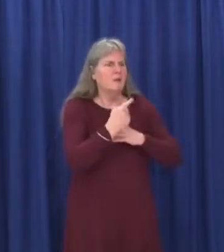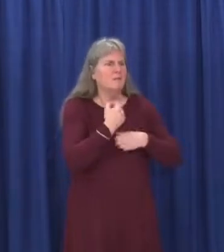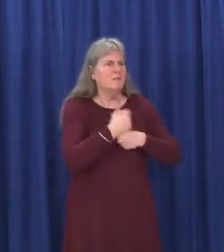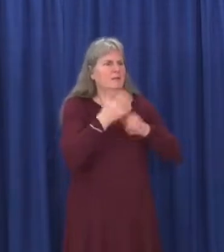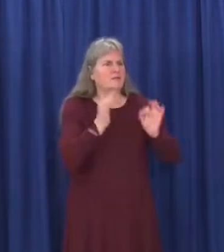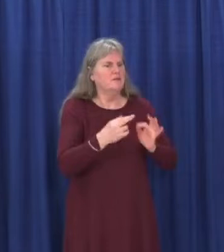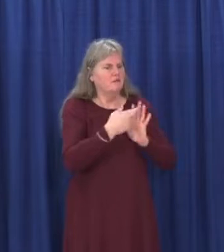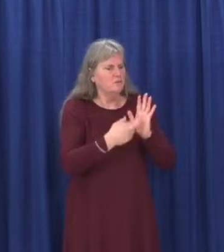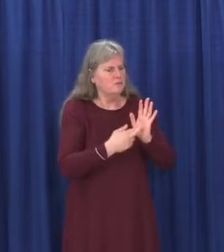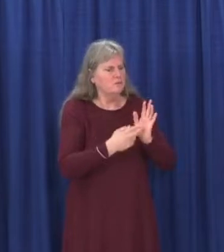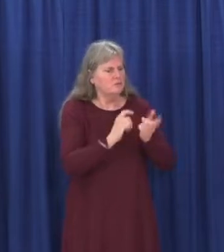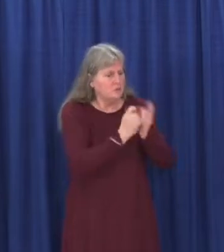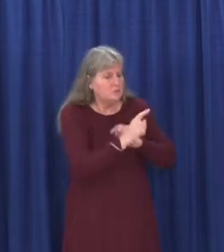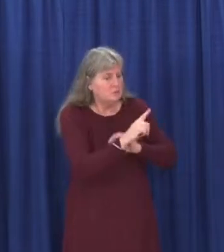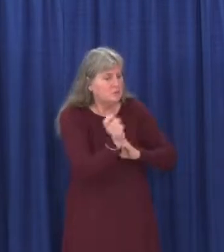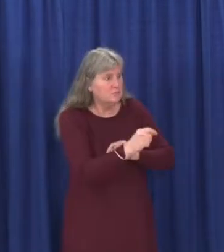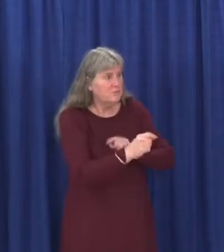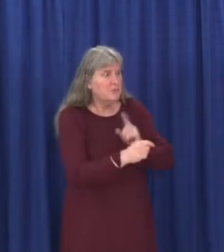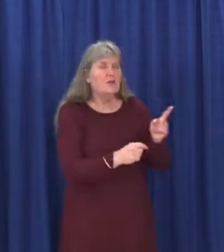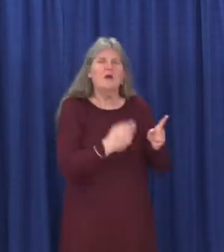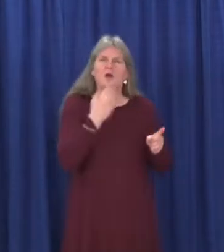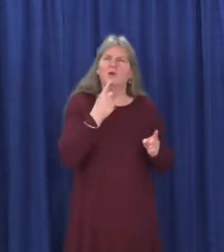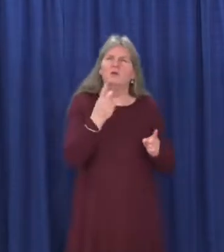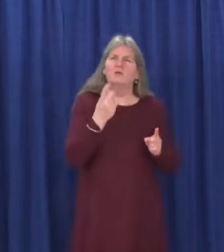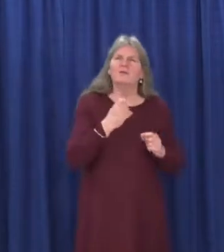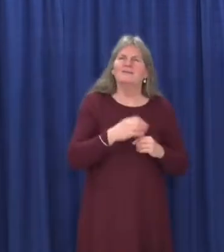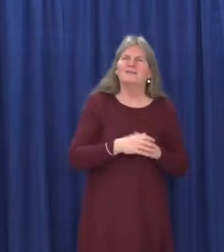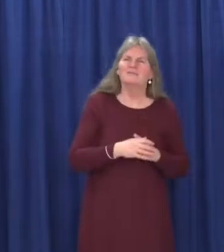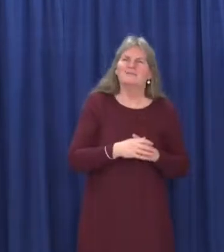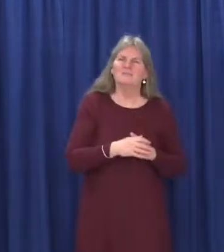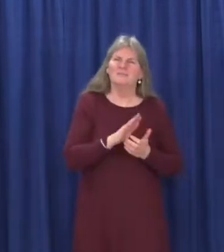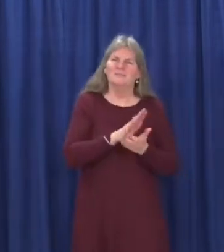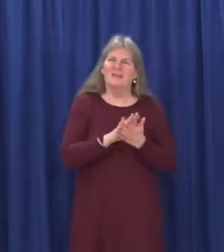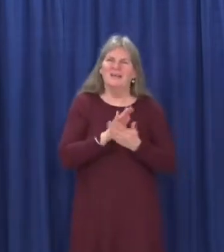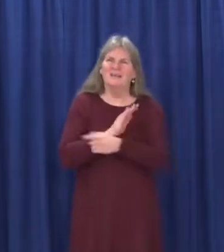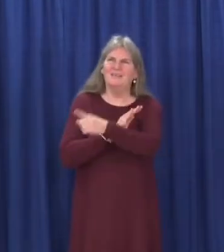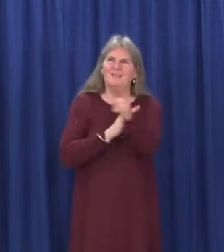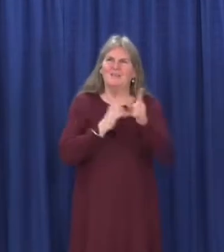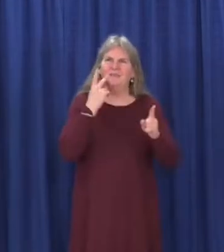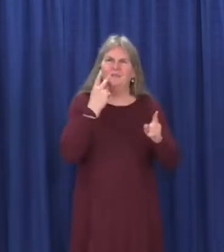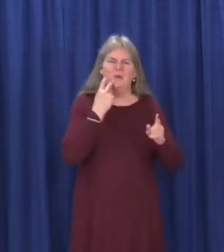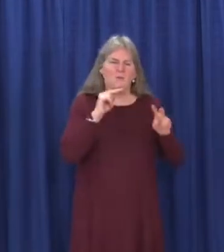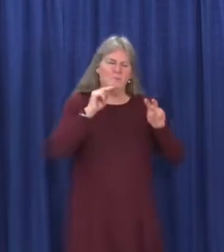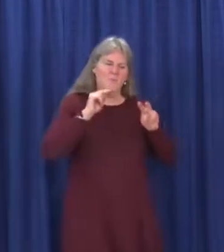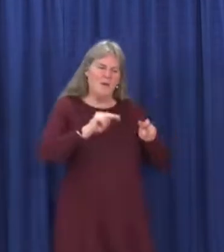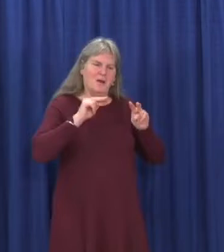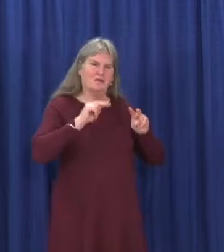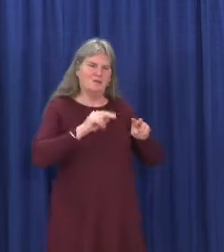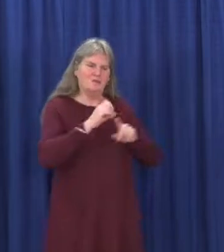thanks for that question. I think it's really-- it's really nice to see that everybody wants to track where we're at, and know where we're going.